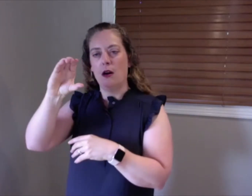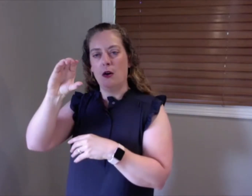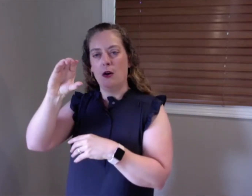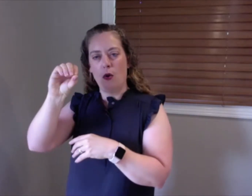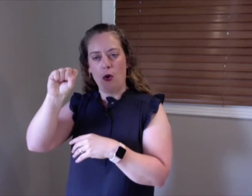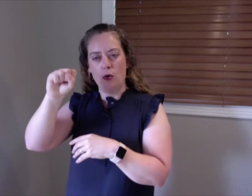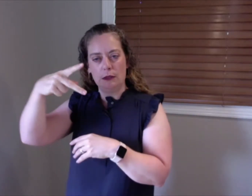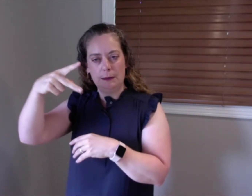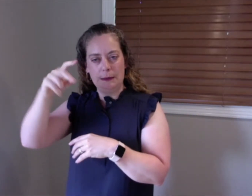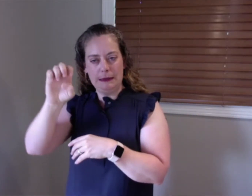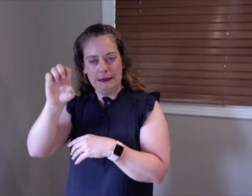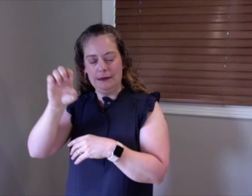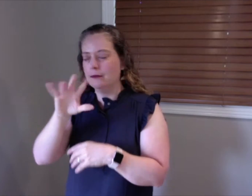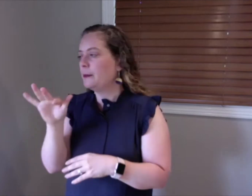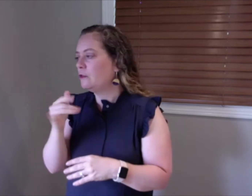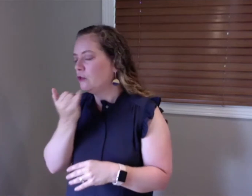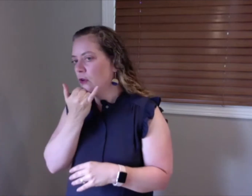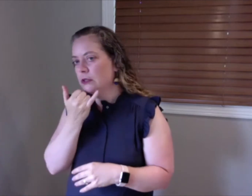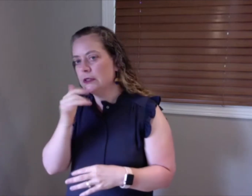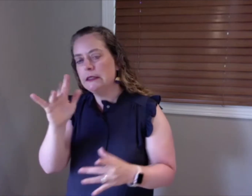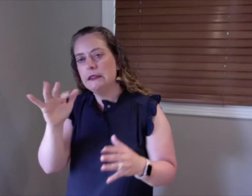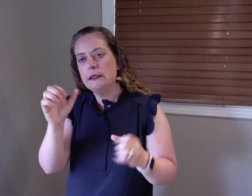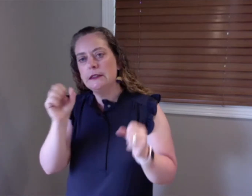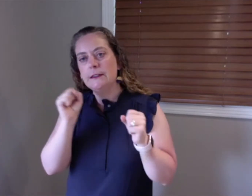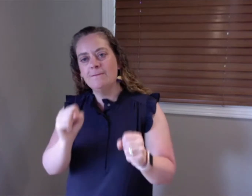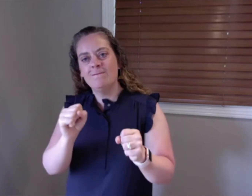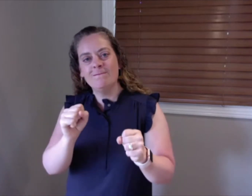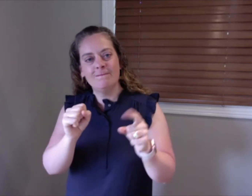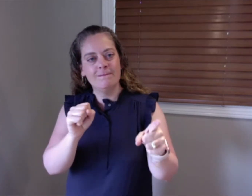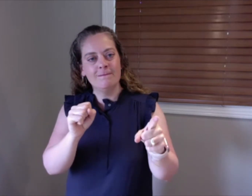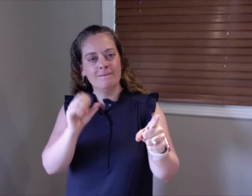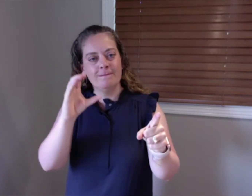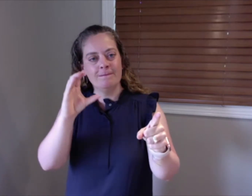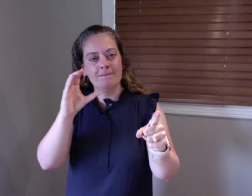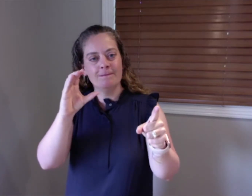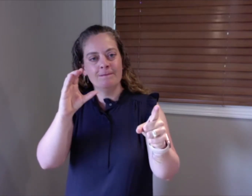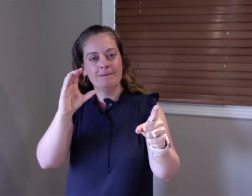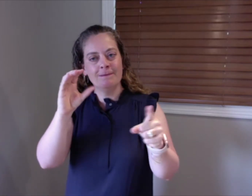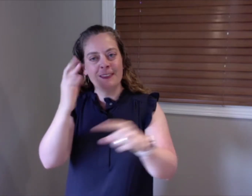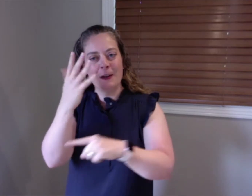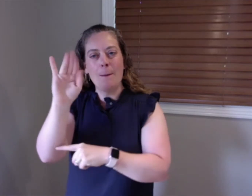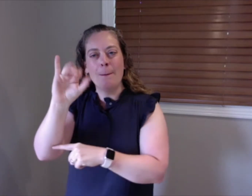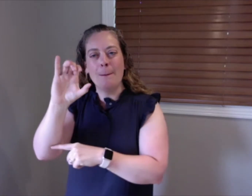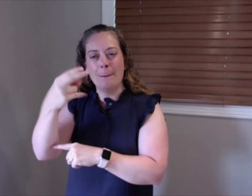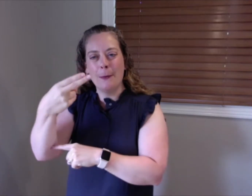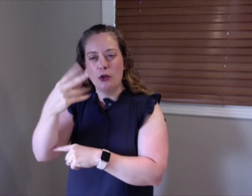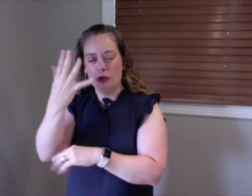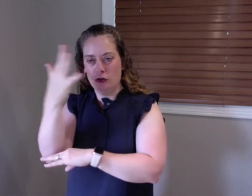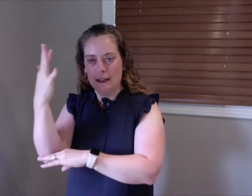from Maine is ..oh what do you call it um